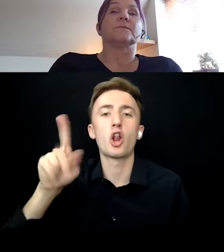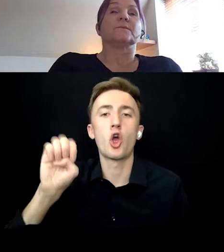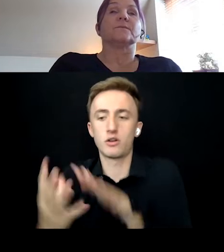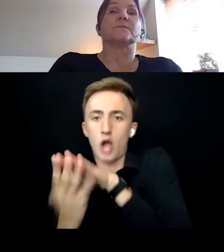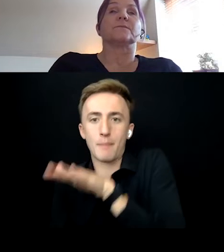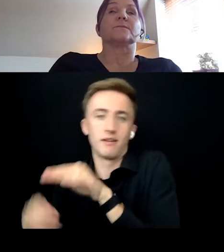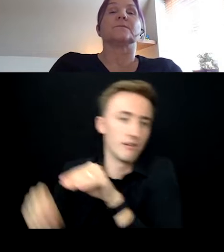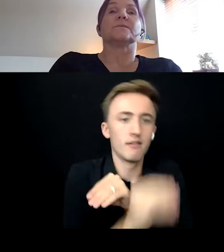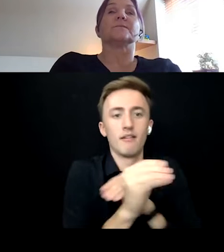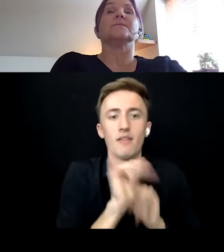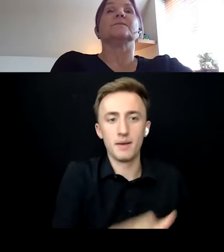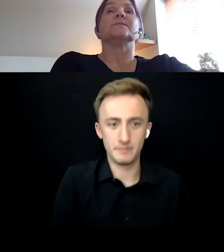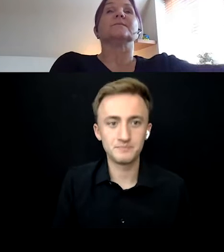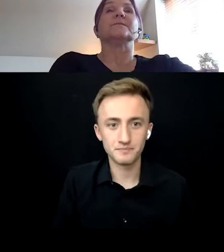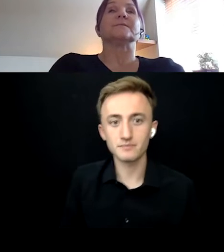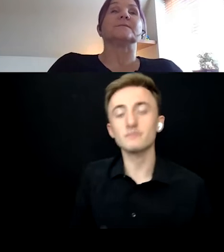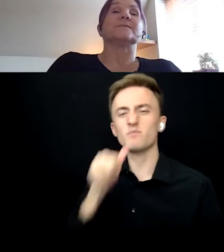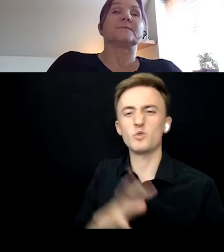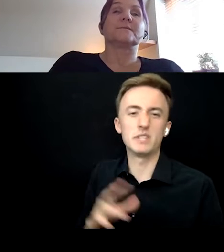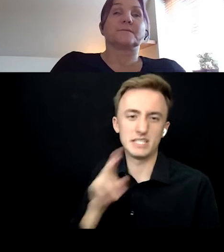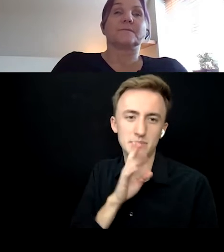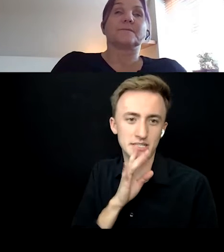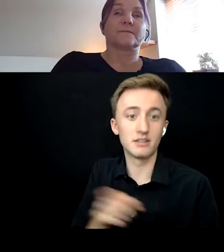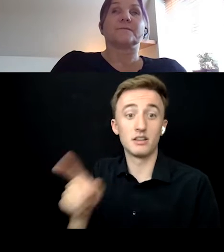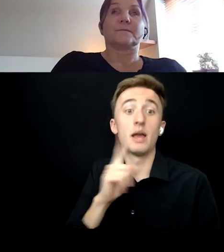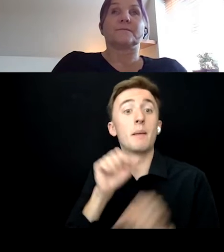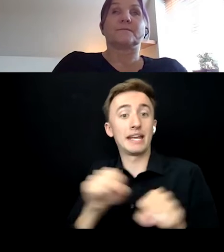characteristics of own voice to another making it possible to synthesize speech